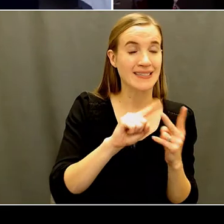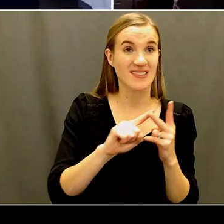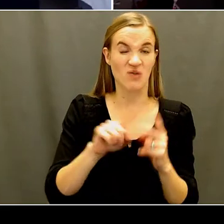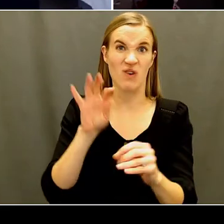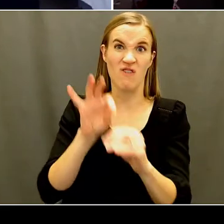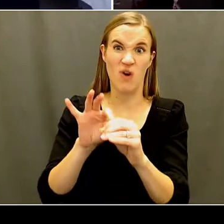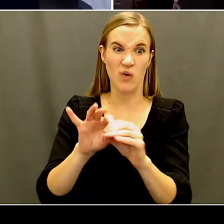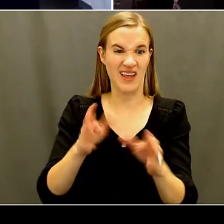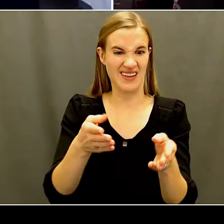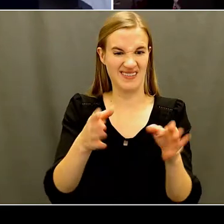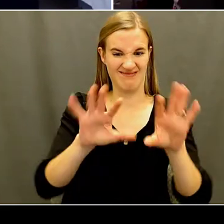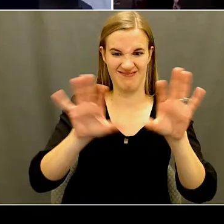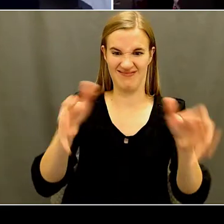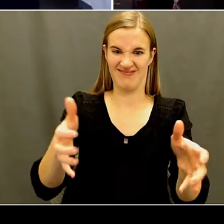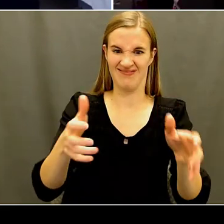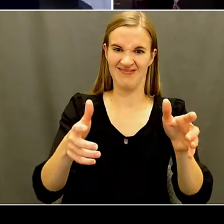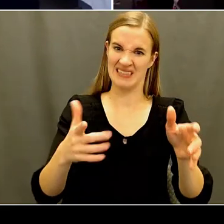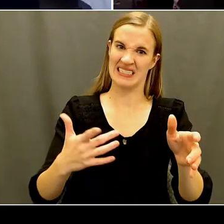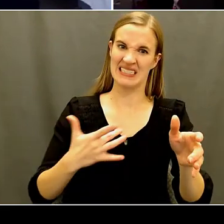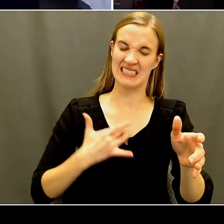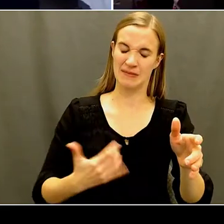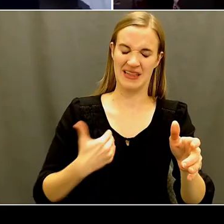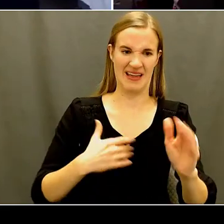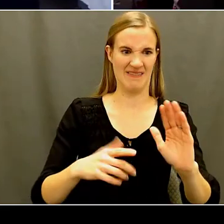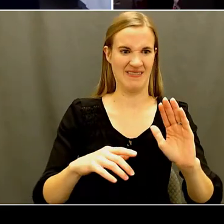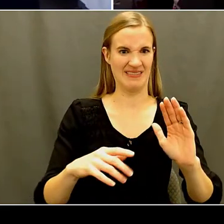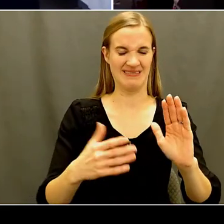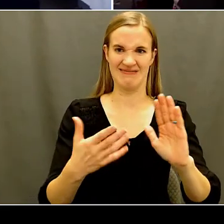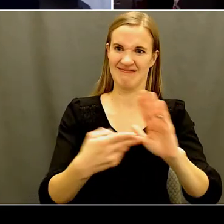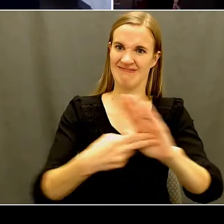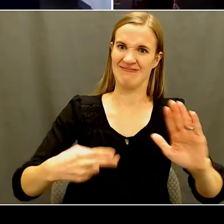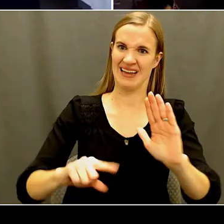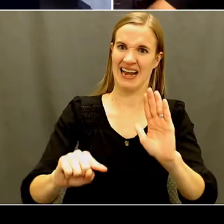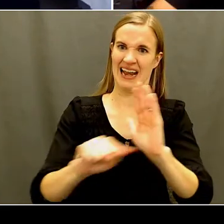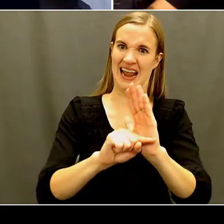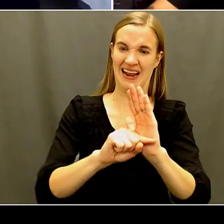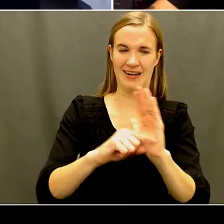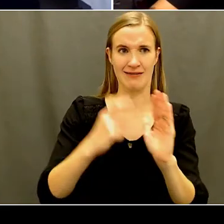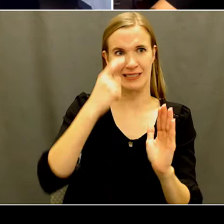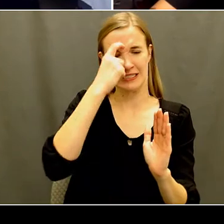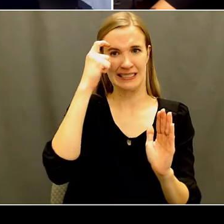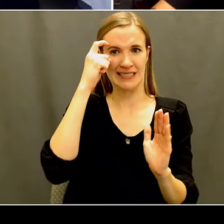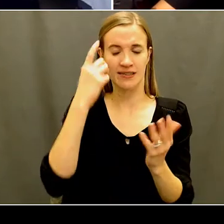midterm elections, more than 14 million people with disabilities voted, which is